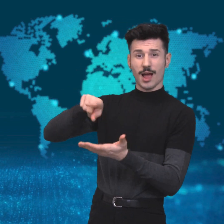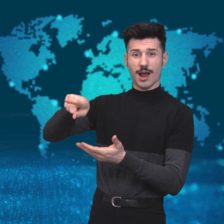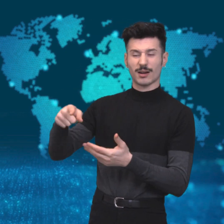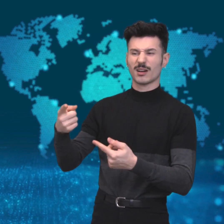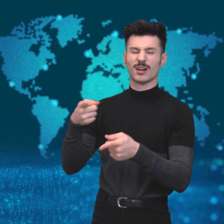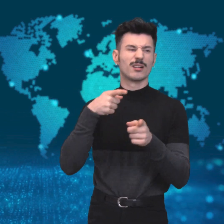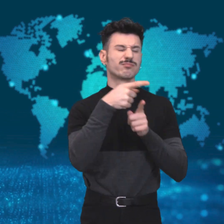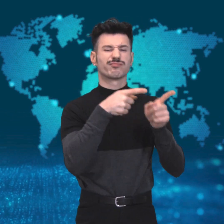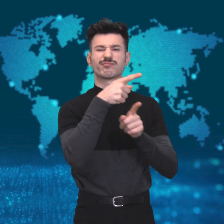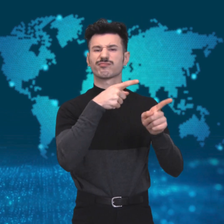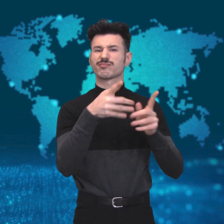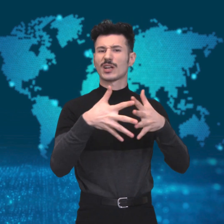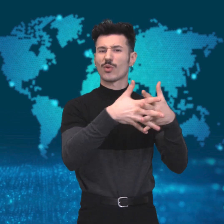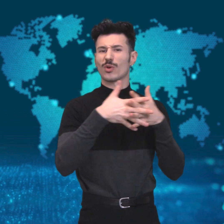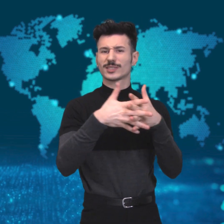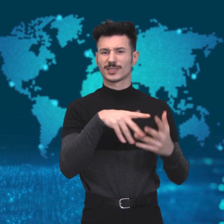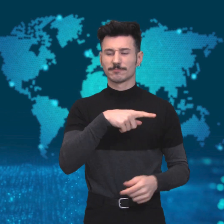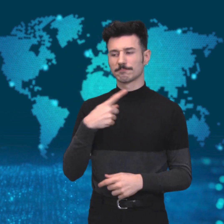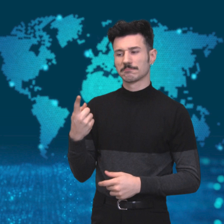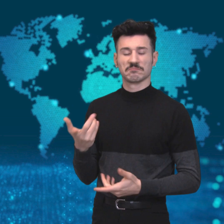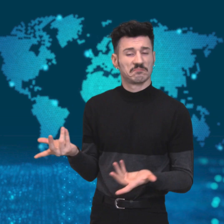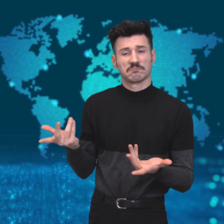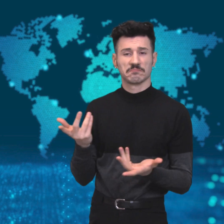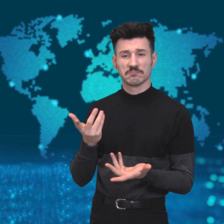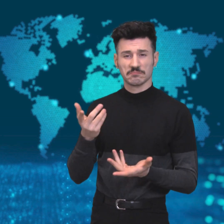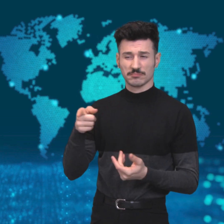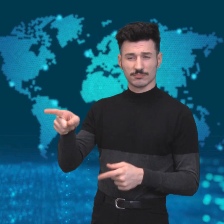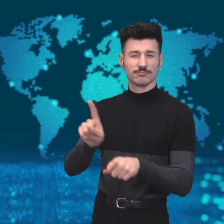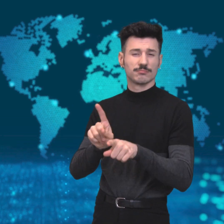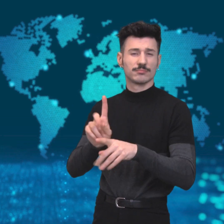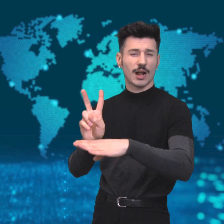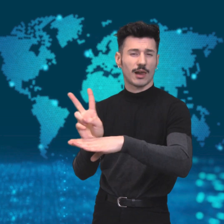US President Trump dismissed Iran’s